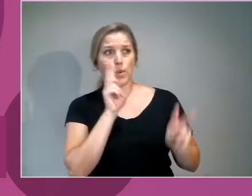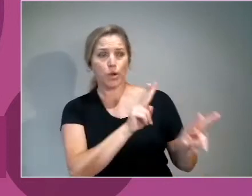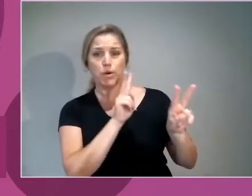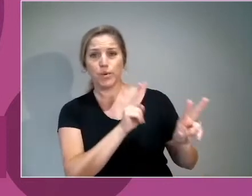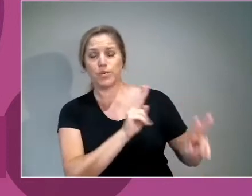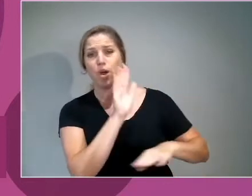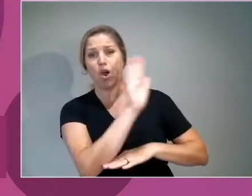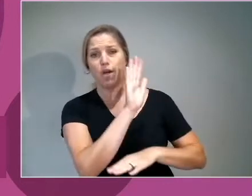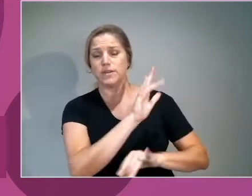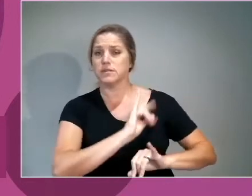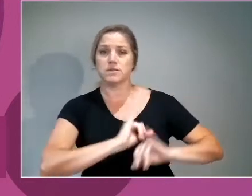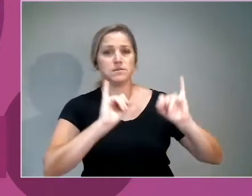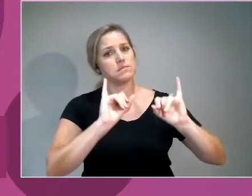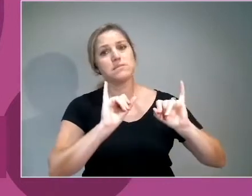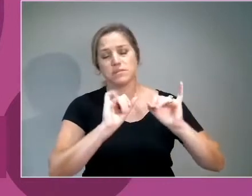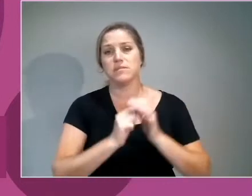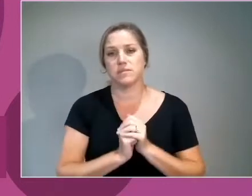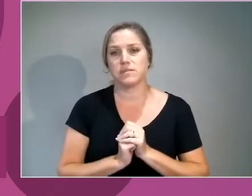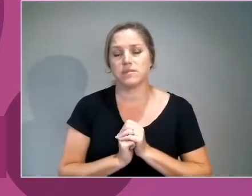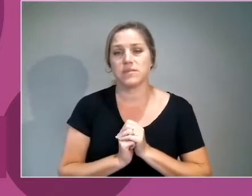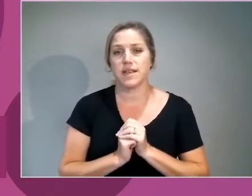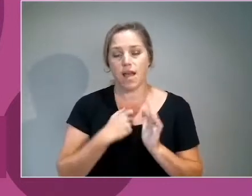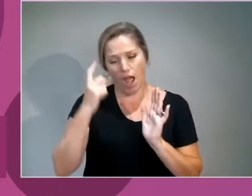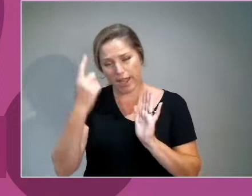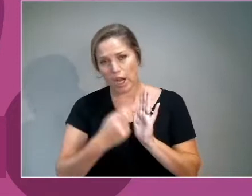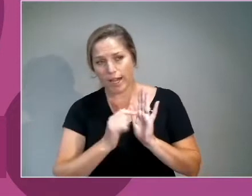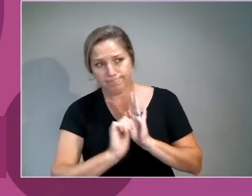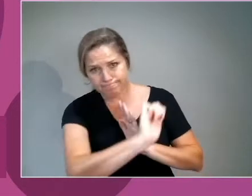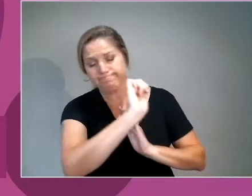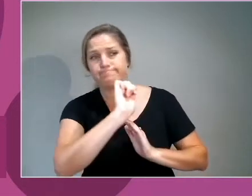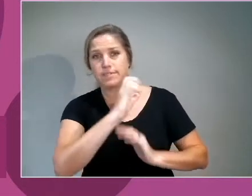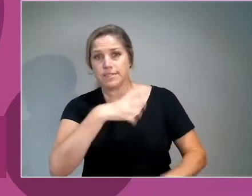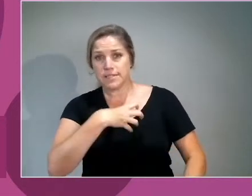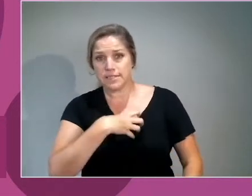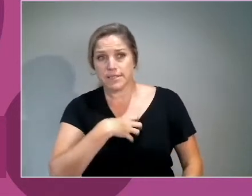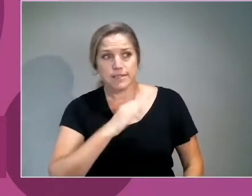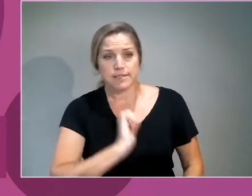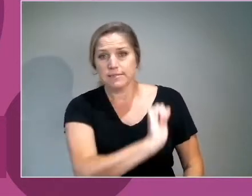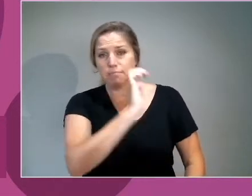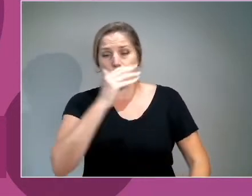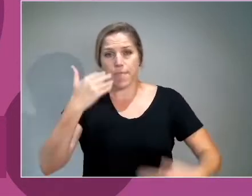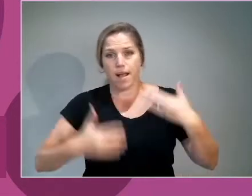So I do acknowledge the pain, I acknowledge the fear and I acknowledge the need for all of us